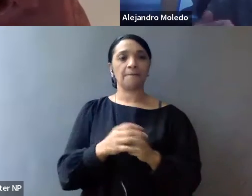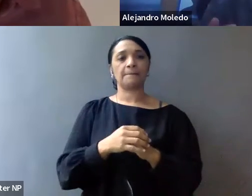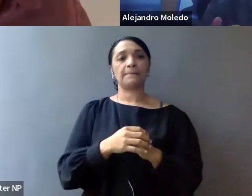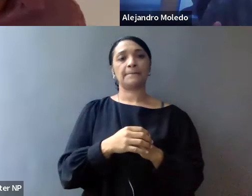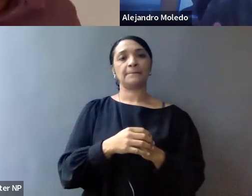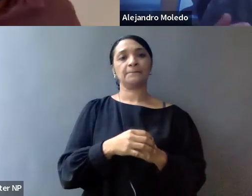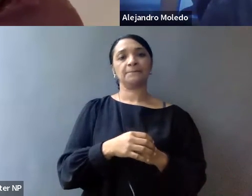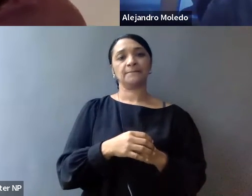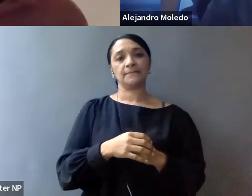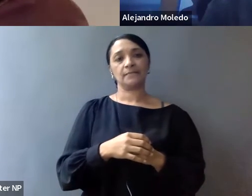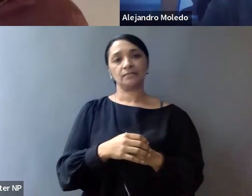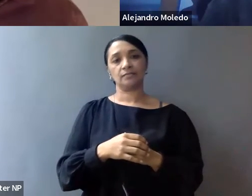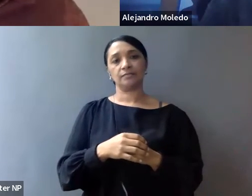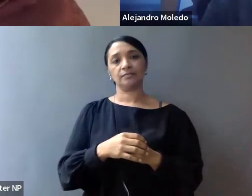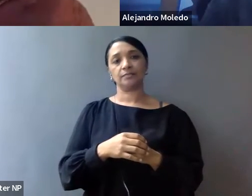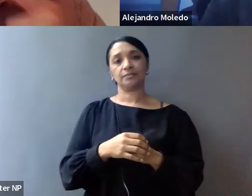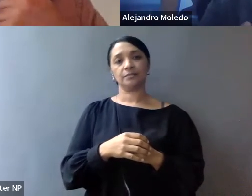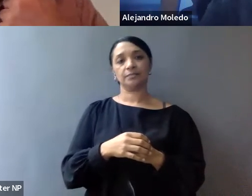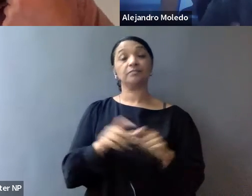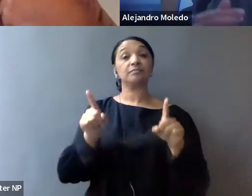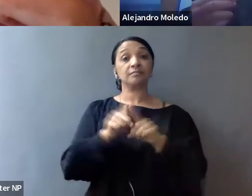Our advocacy is aiming also